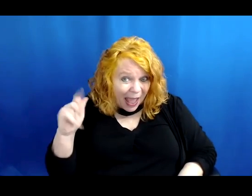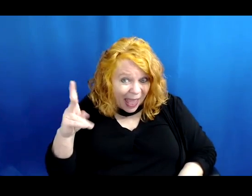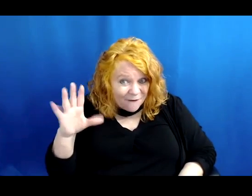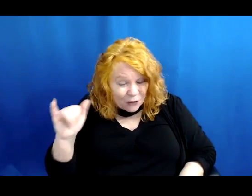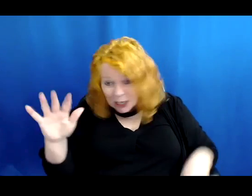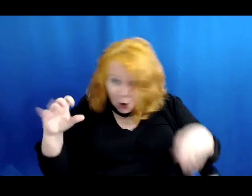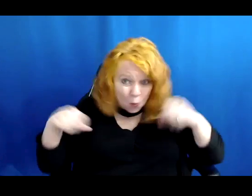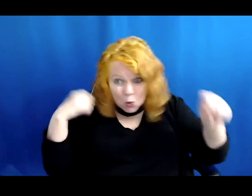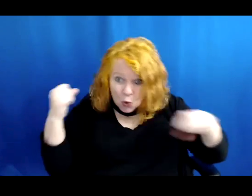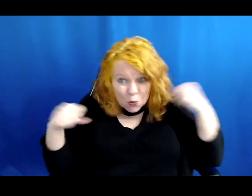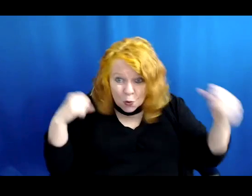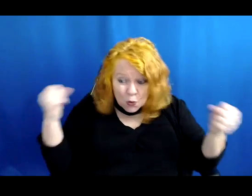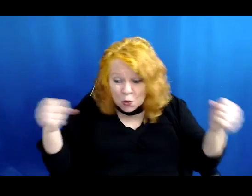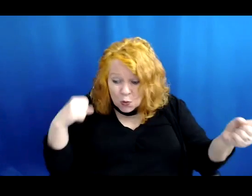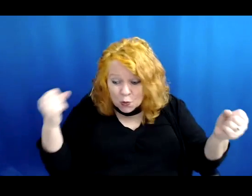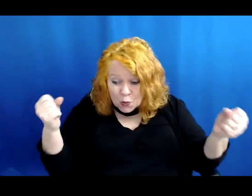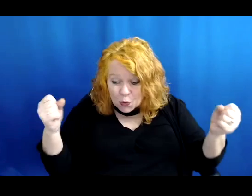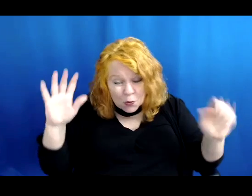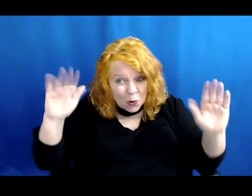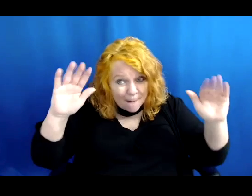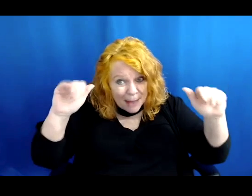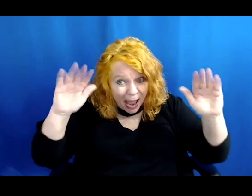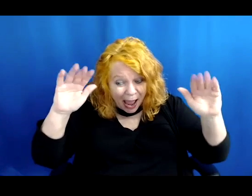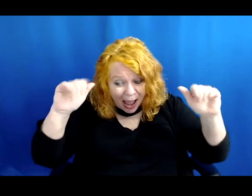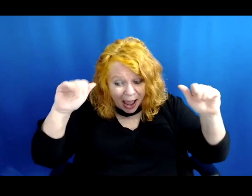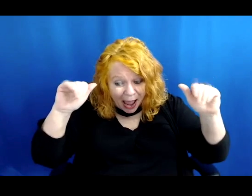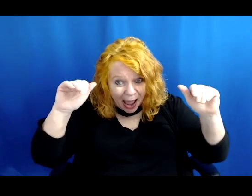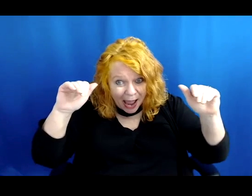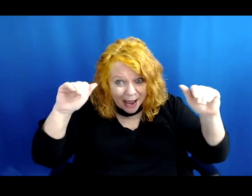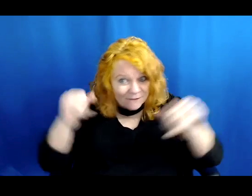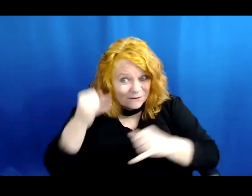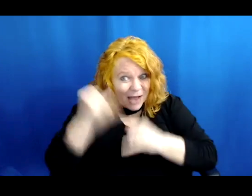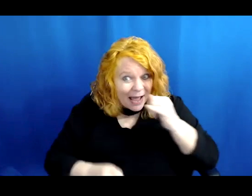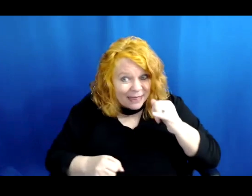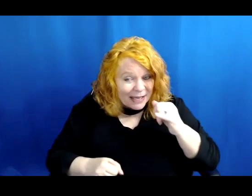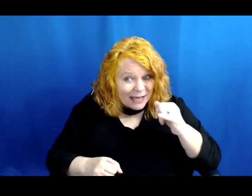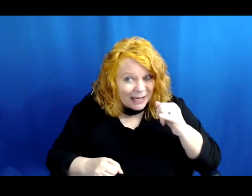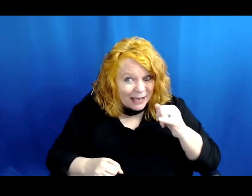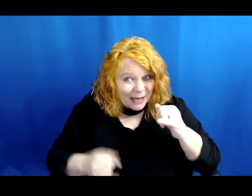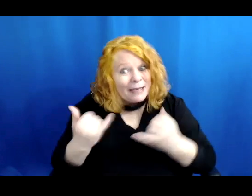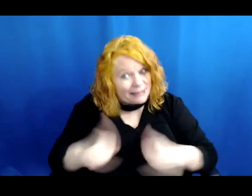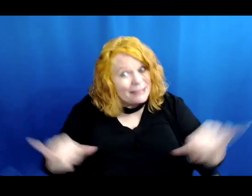Woo woo woo woo woo! Goodbye! FINALLY, last but not least, goodbye Danny,